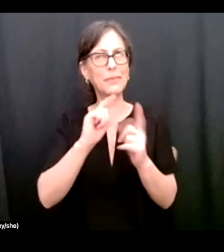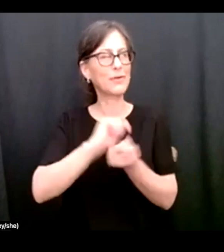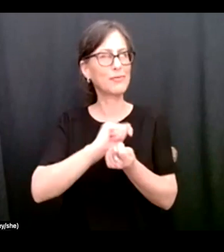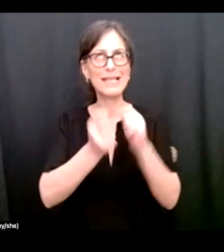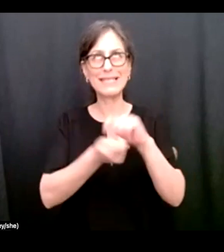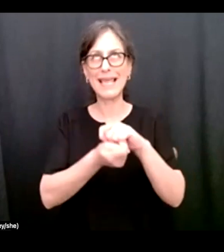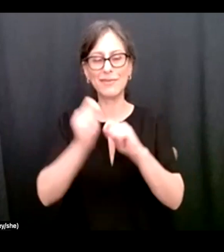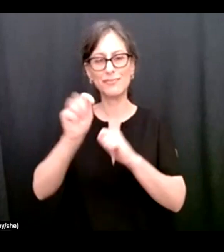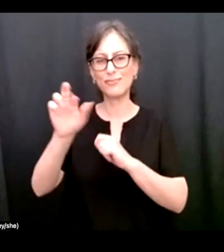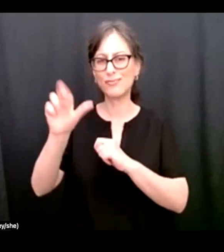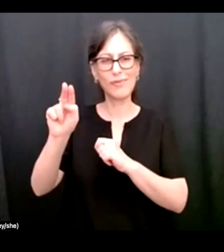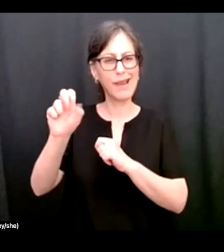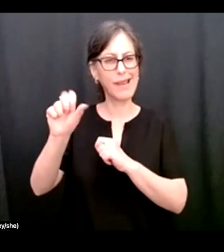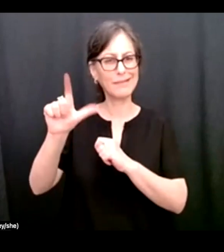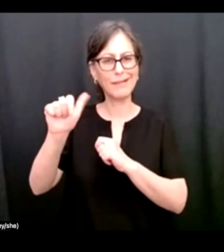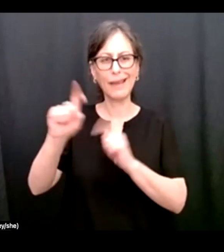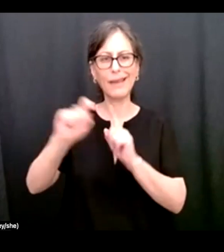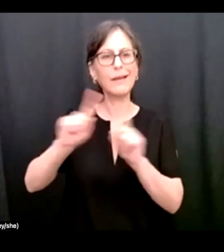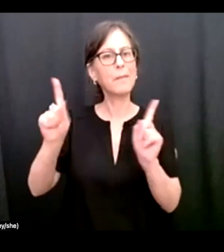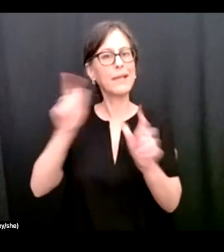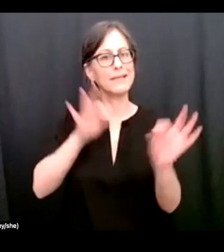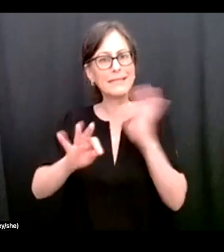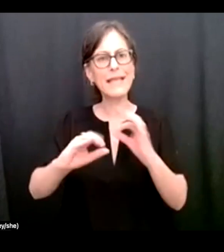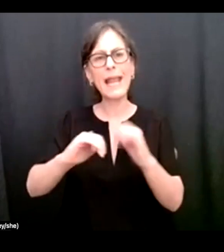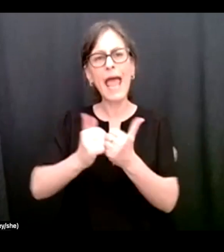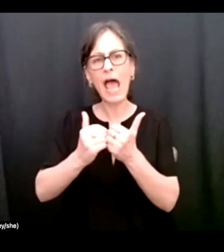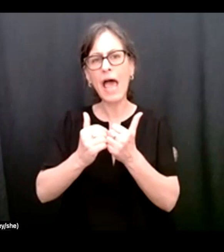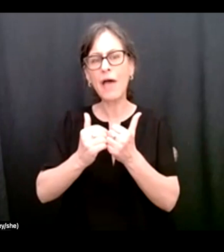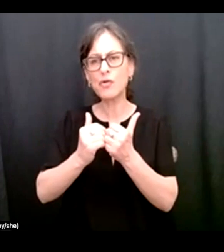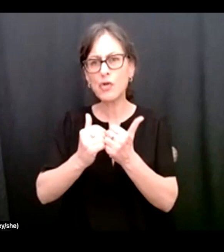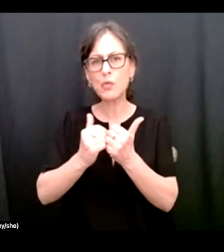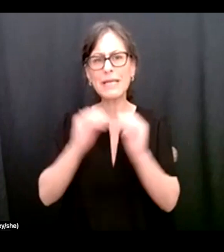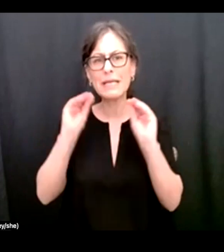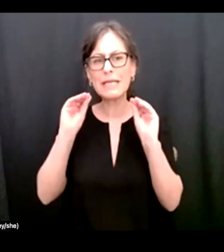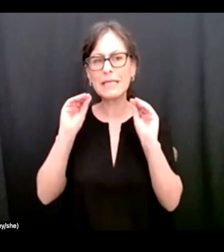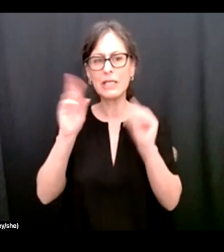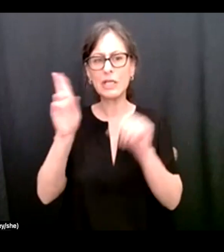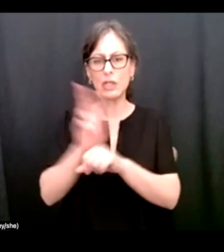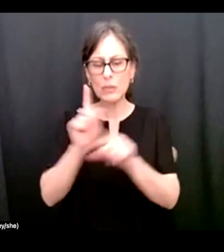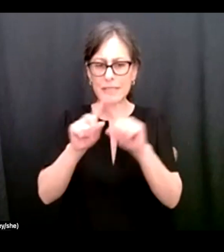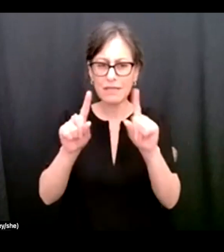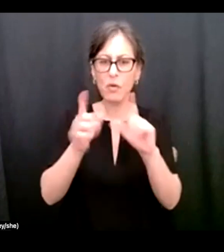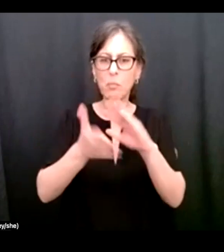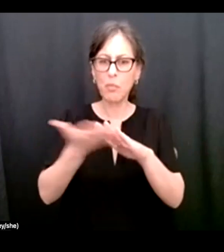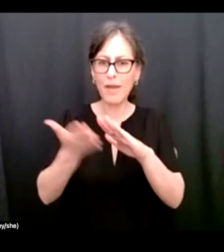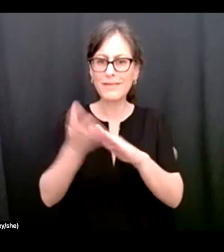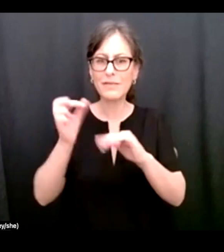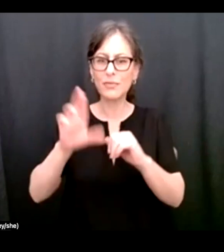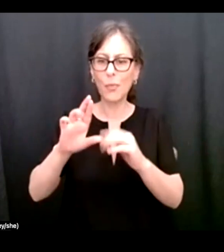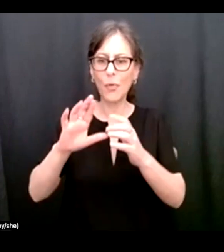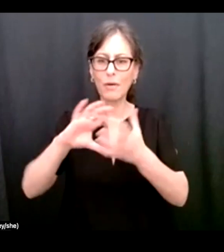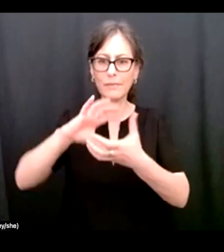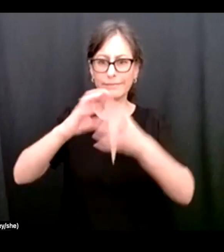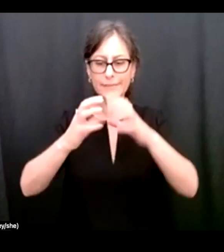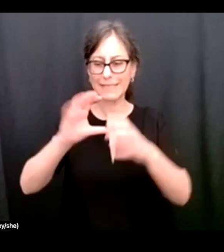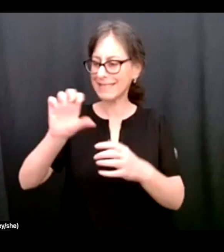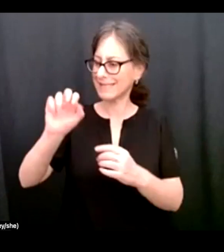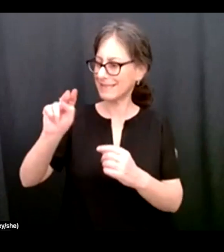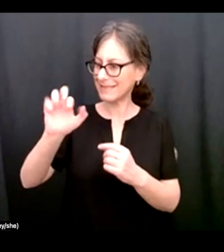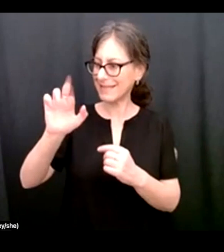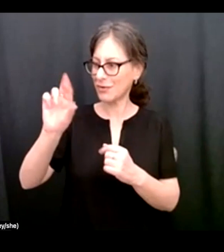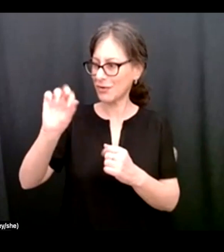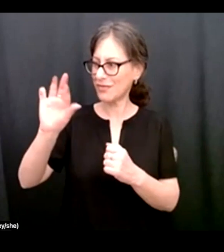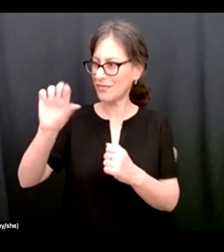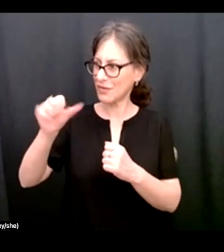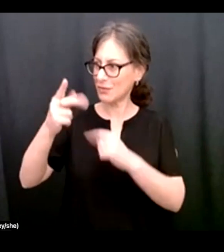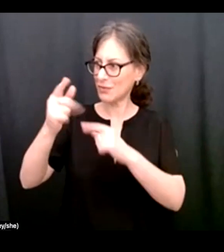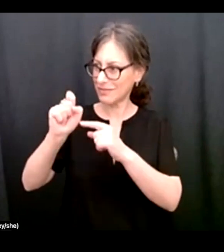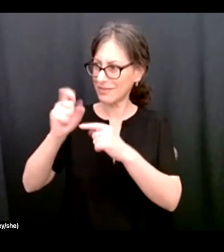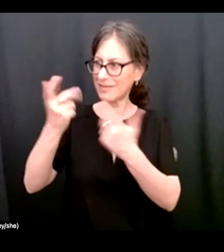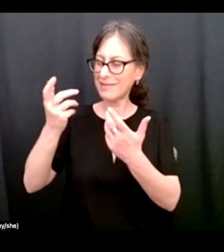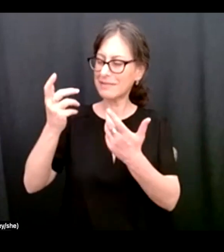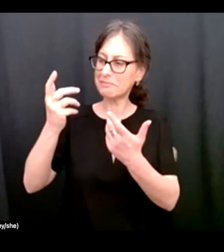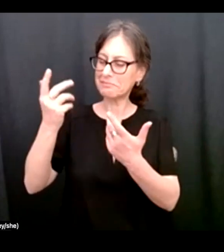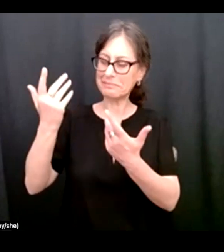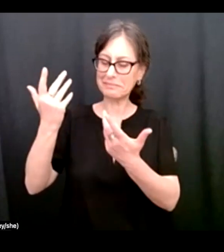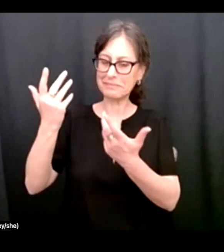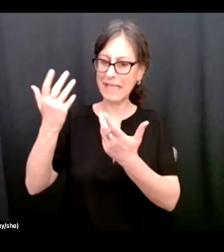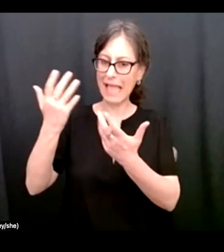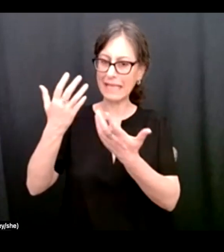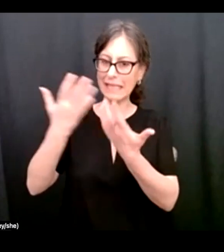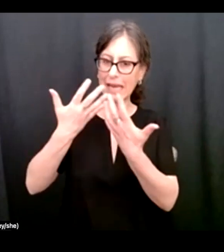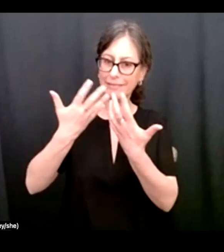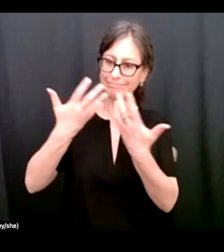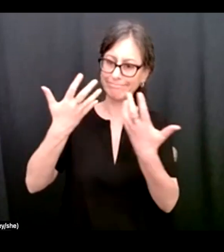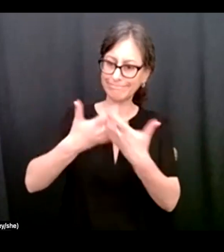put that through some process or centrifuge into, into this kind of complexity of language in a way